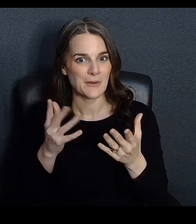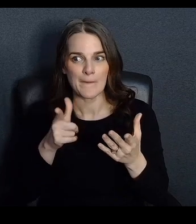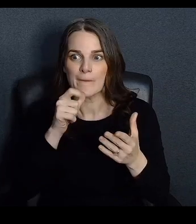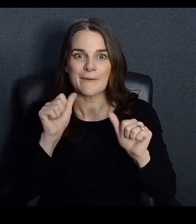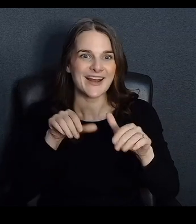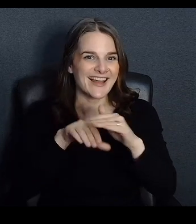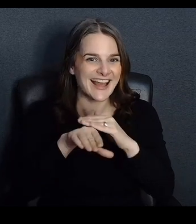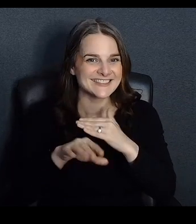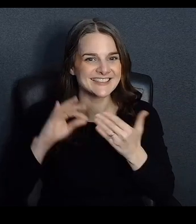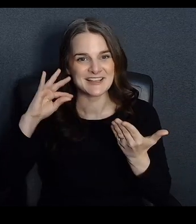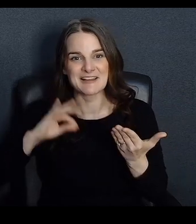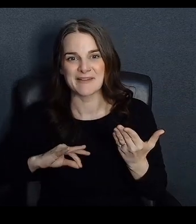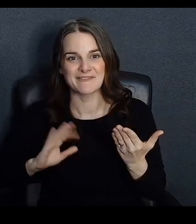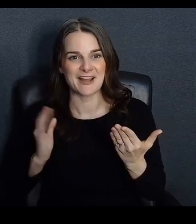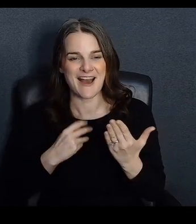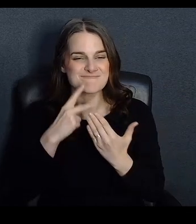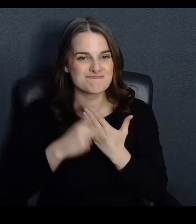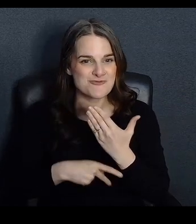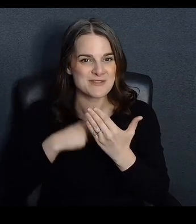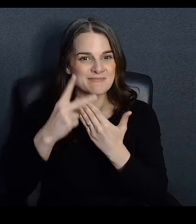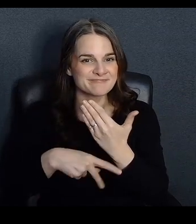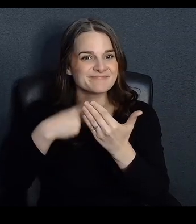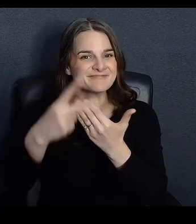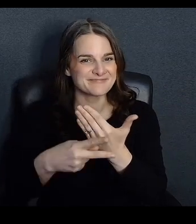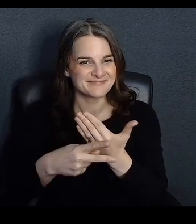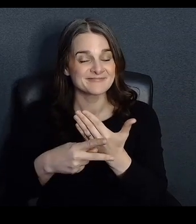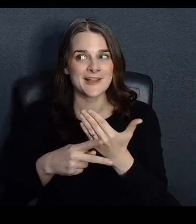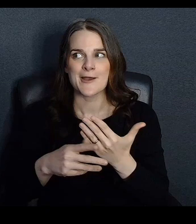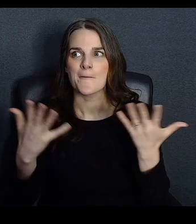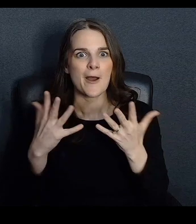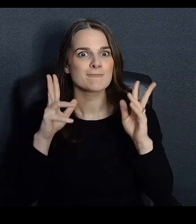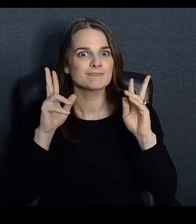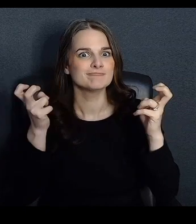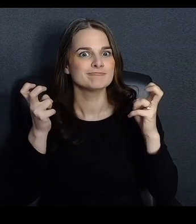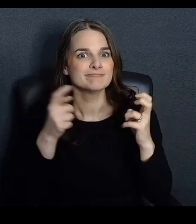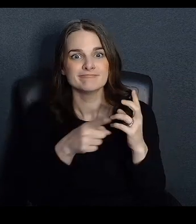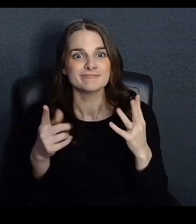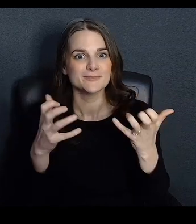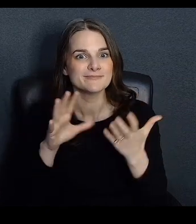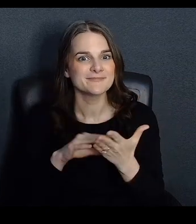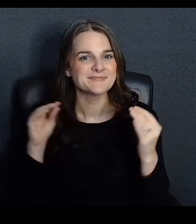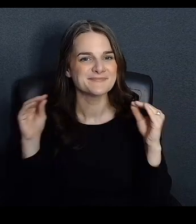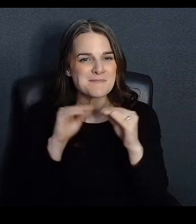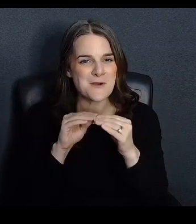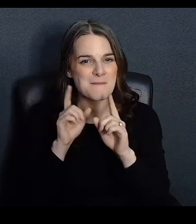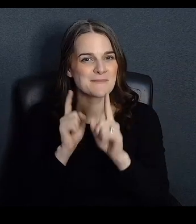is able to access and benefit from our programs, and what topics people might want to hear more about.